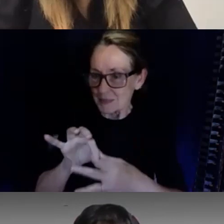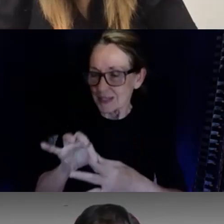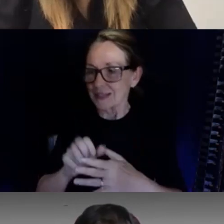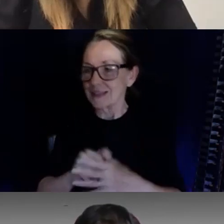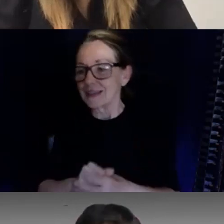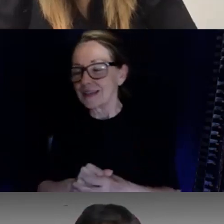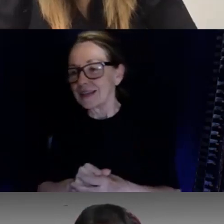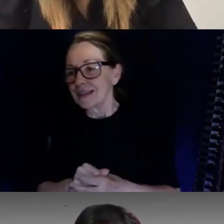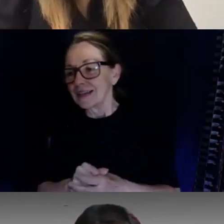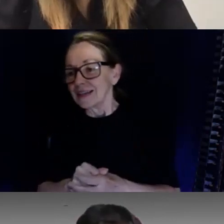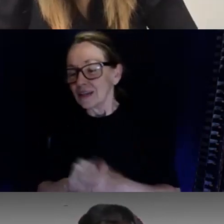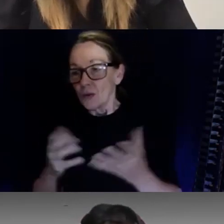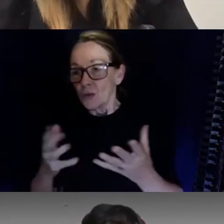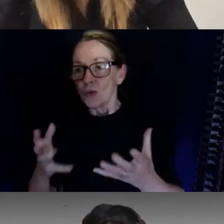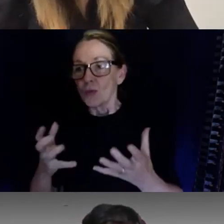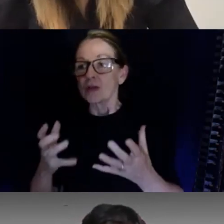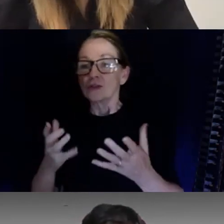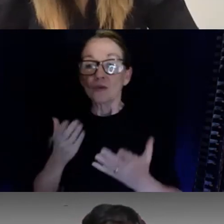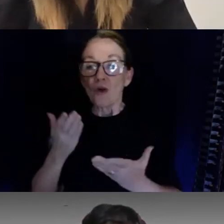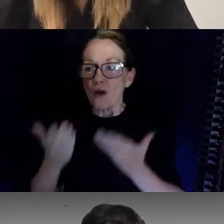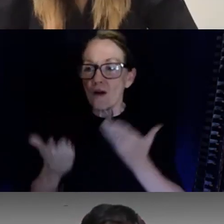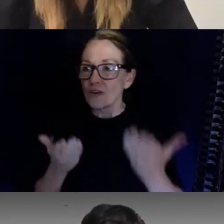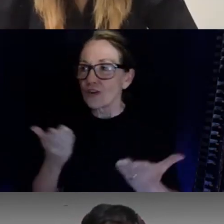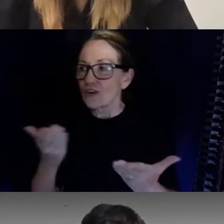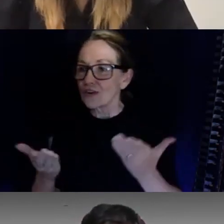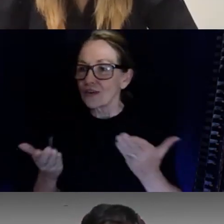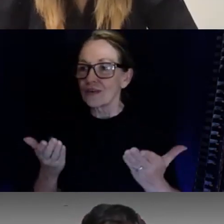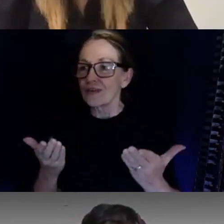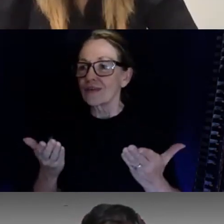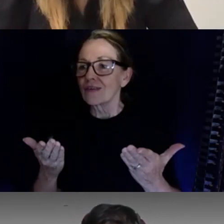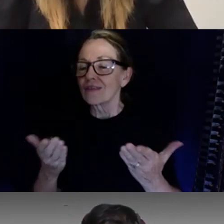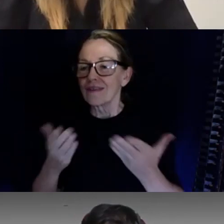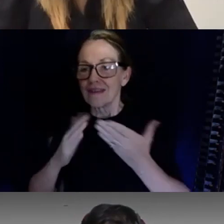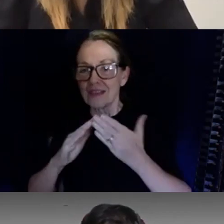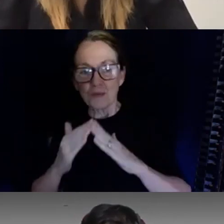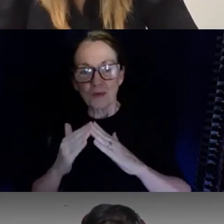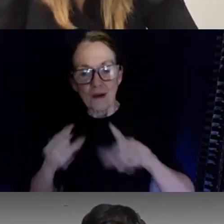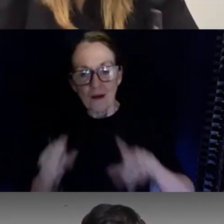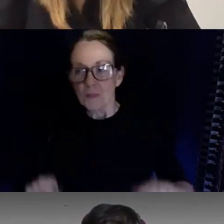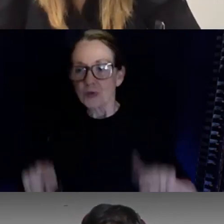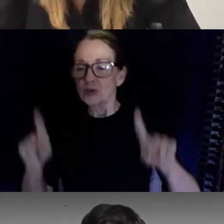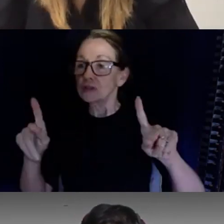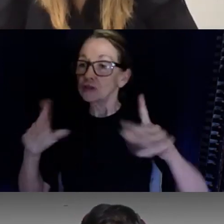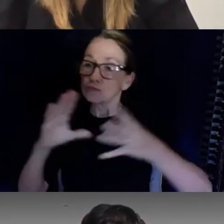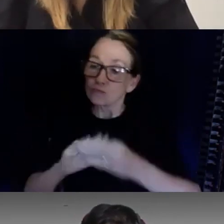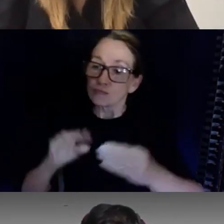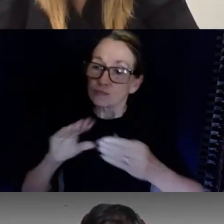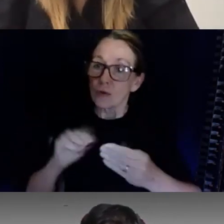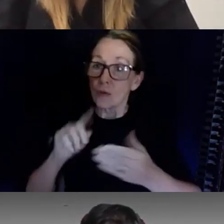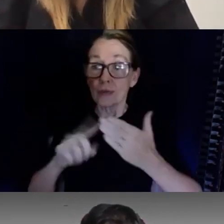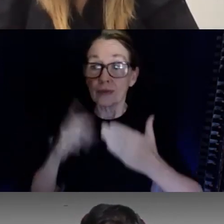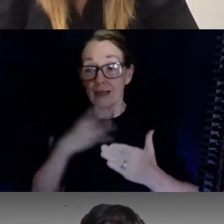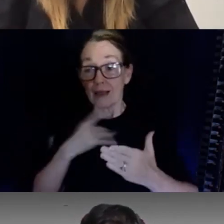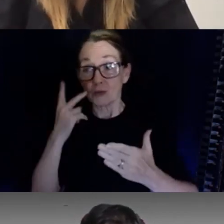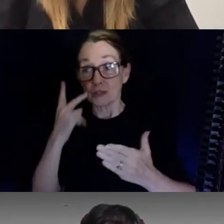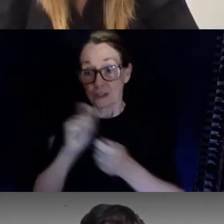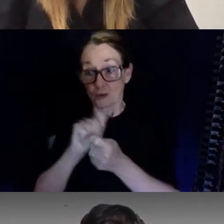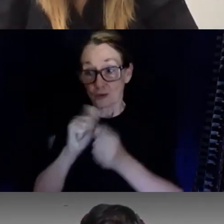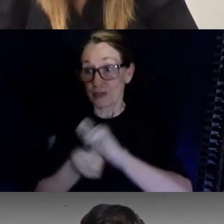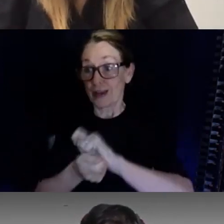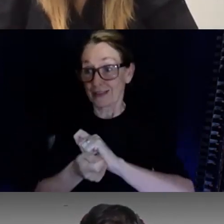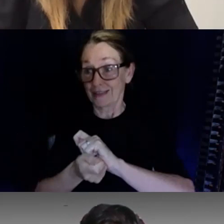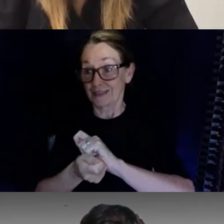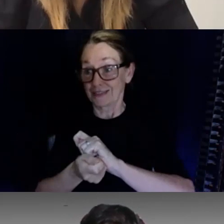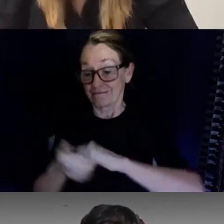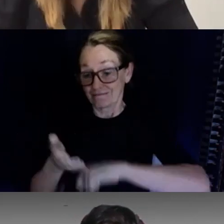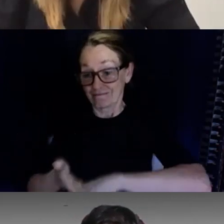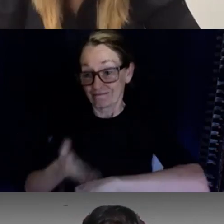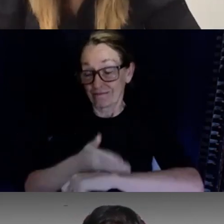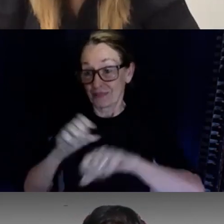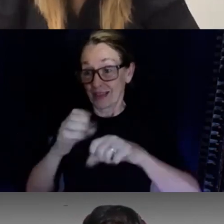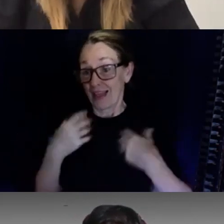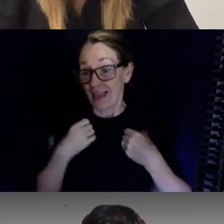THOSE WE CALL VIDEO TESTIMONIALS. IT WAS AN OPPORTUNITY FOR COMMUNITY ENGAGEMENT.